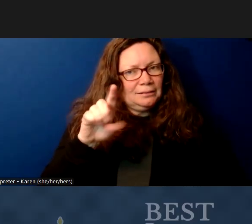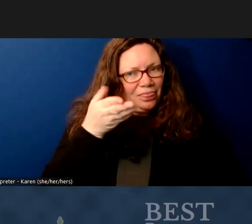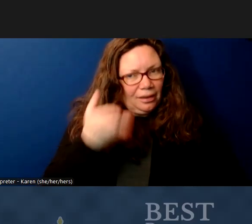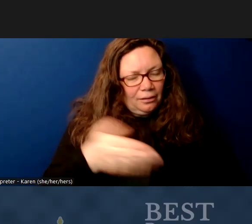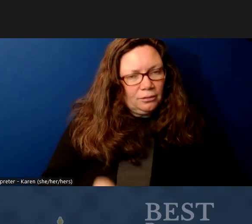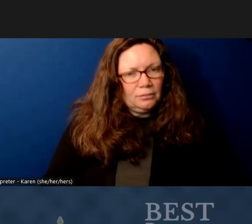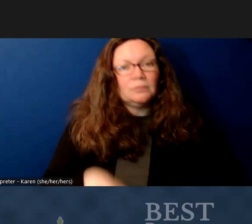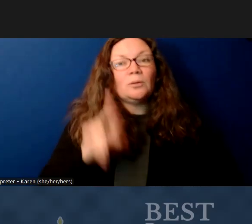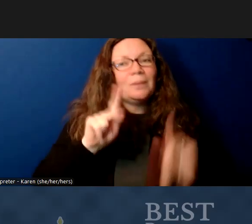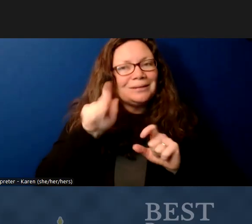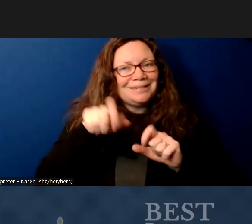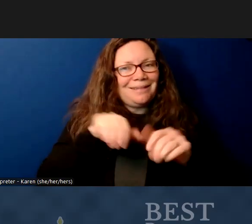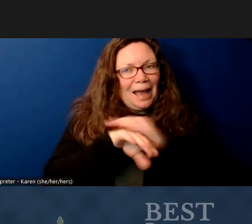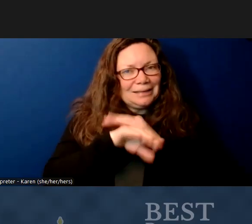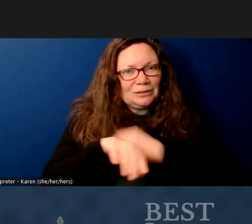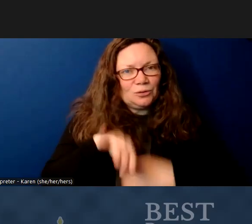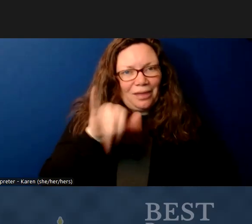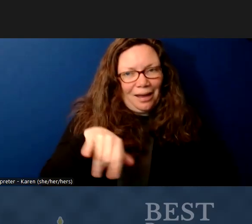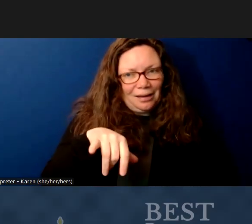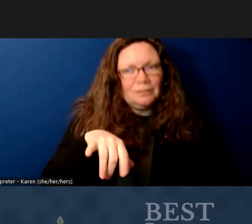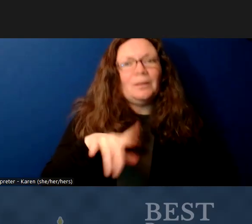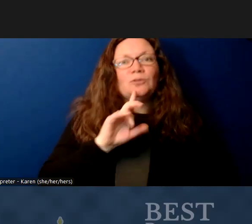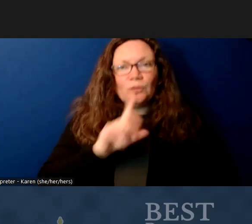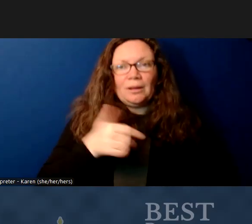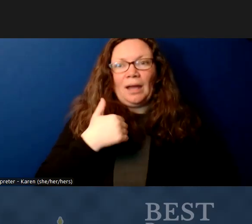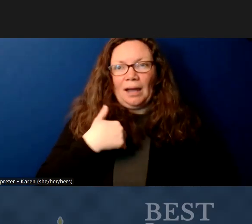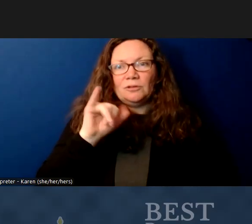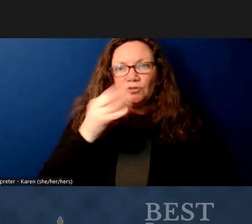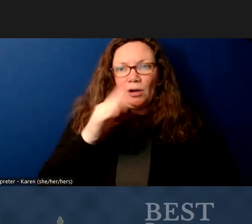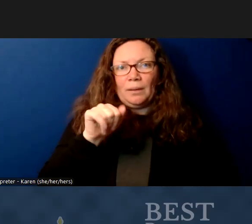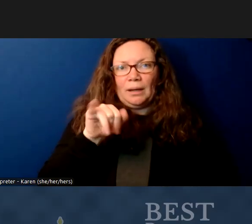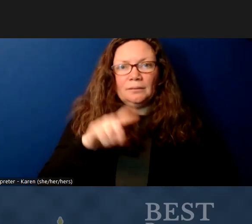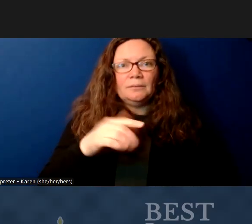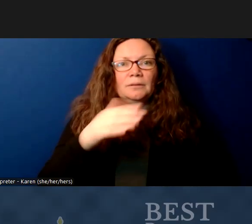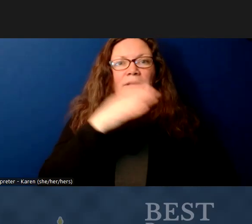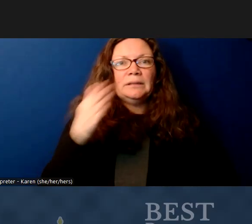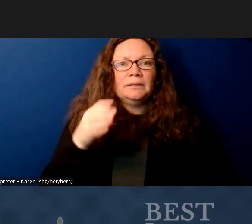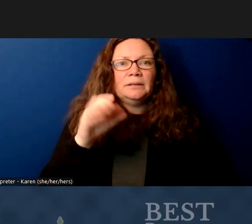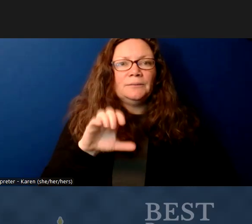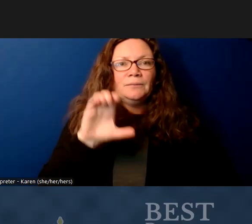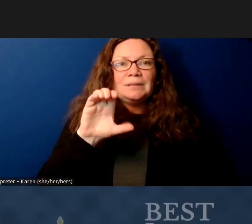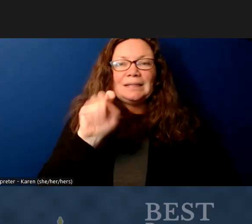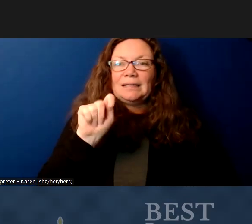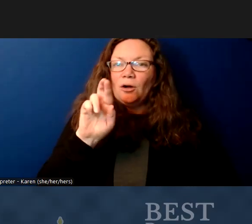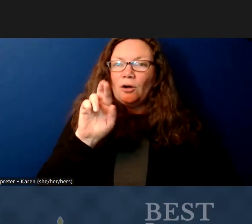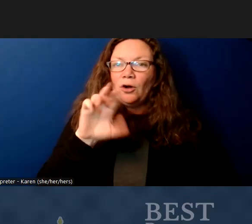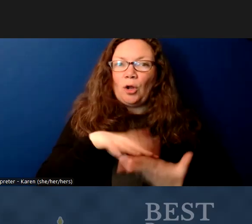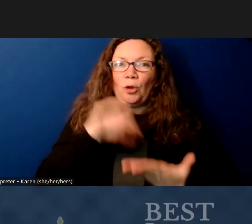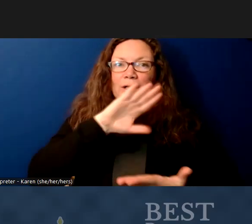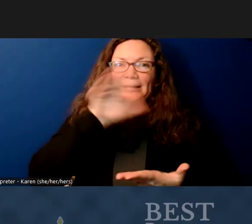This is where all the training will be. Available. Training will be available for end user to view and see and look up.